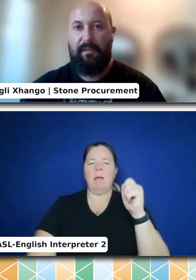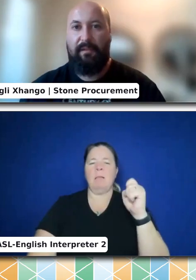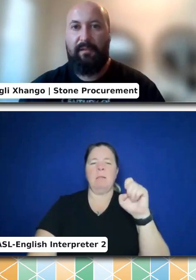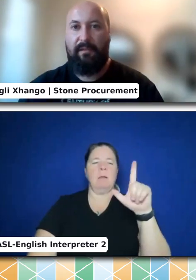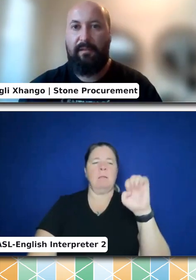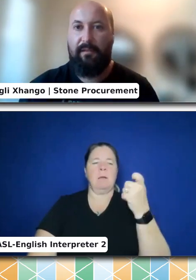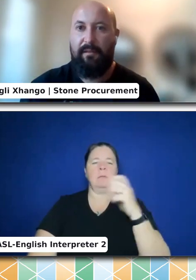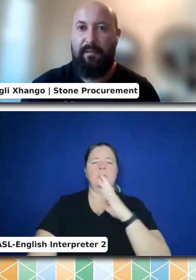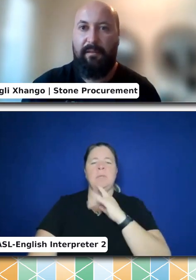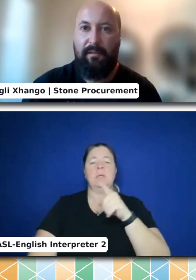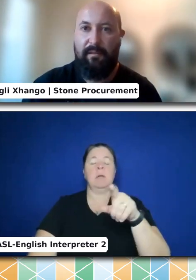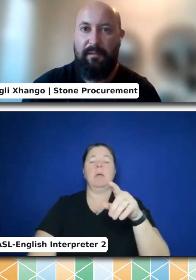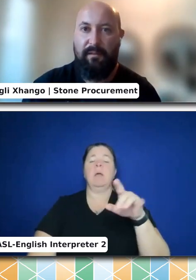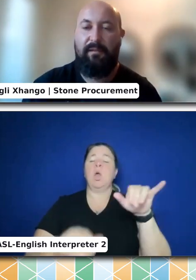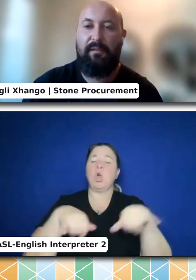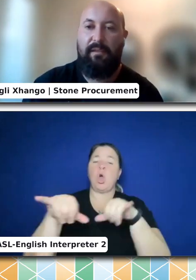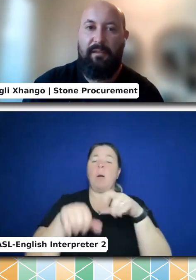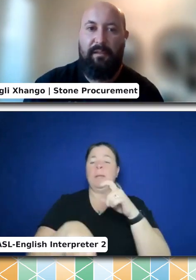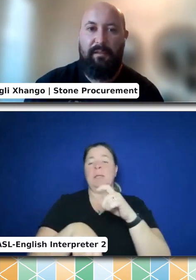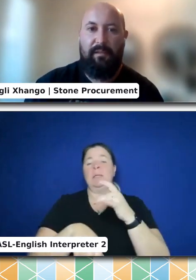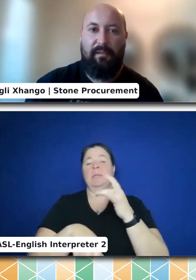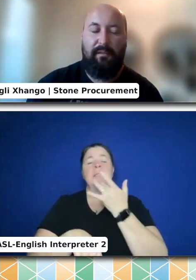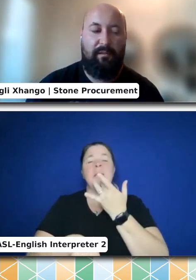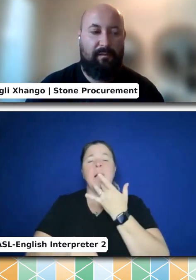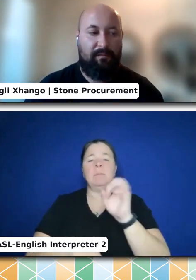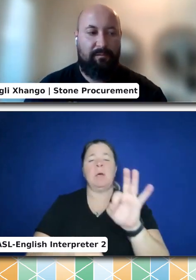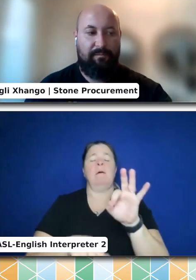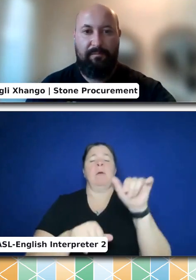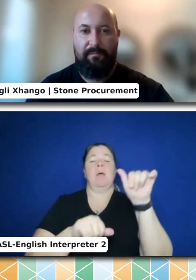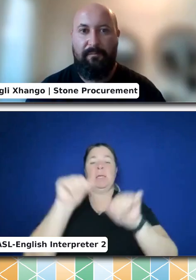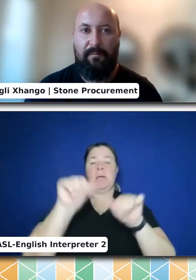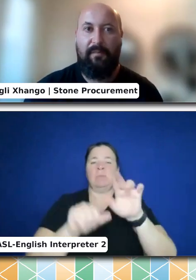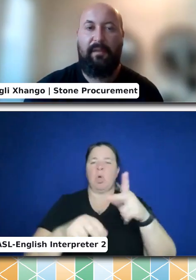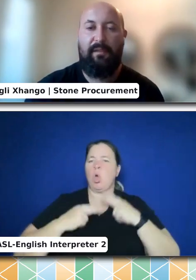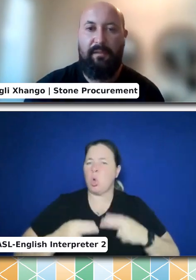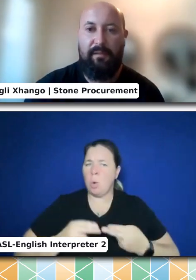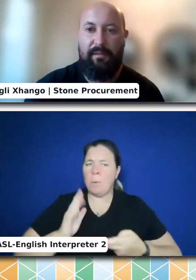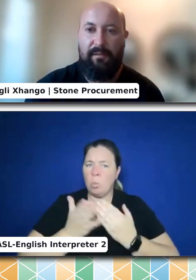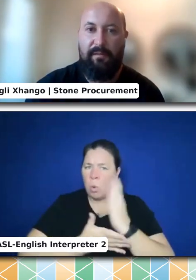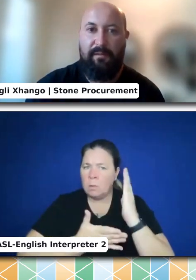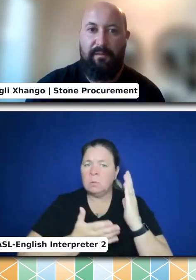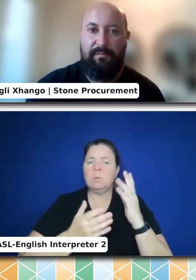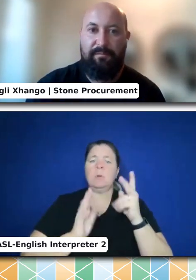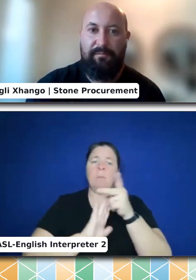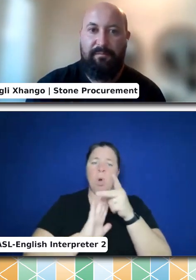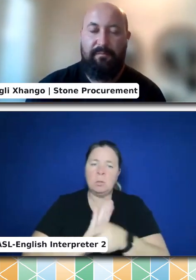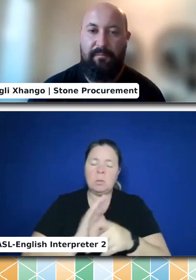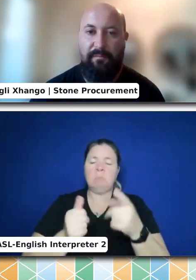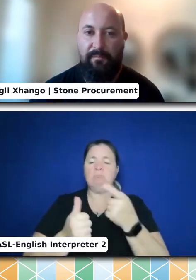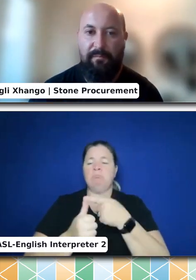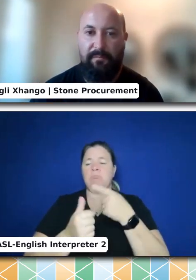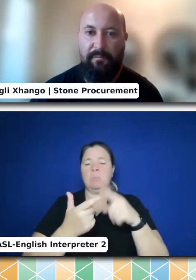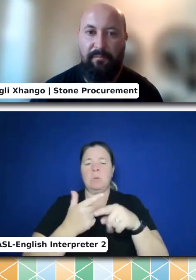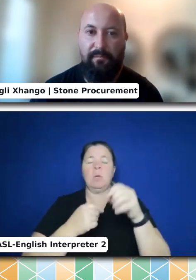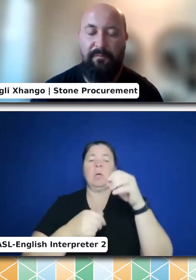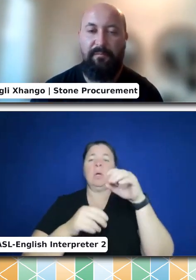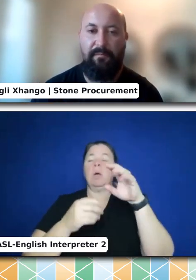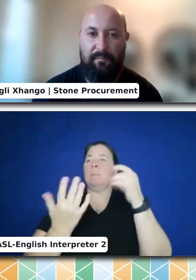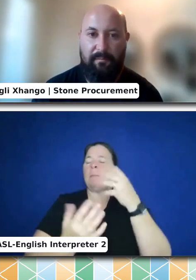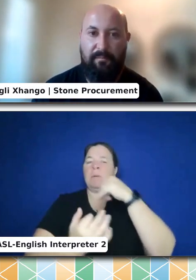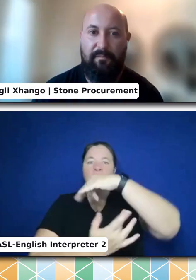Common types of assessments as, say. Your human rights policies, maybe if you have any social policies, inclusive hiring.